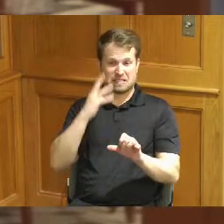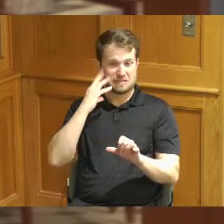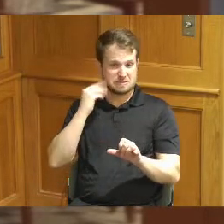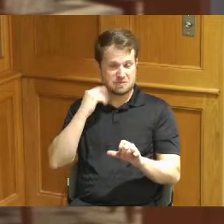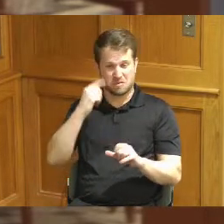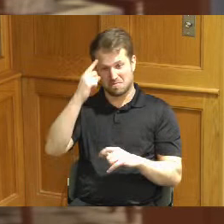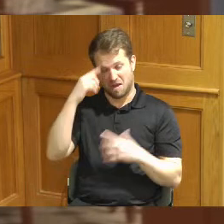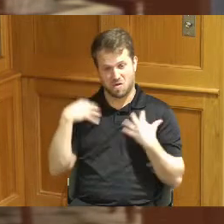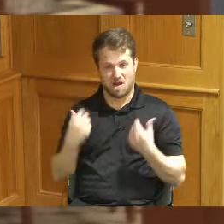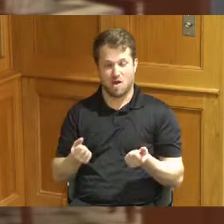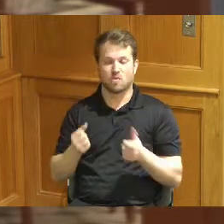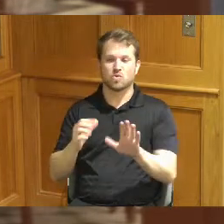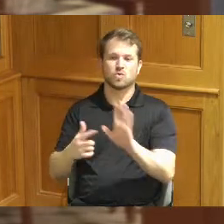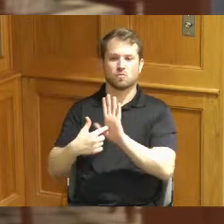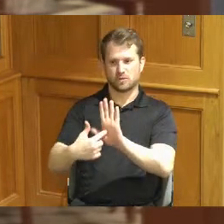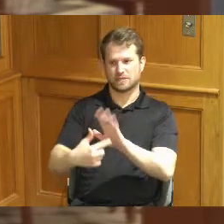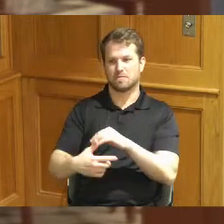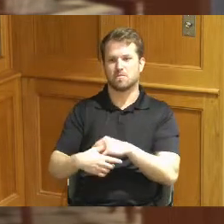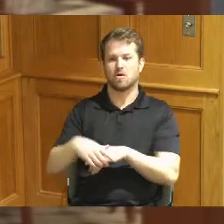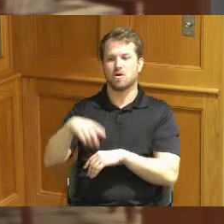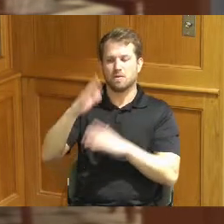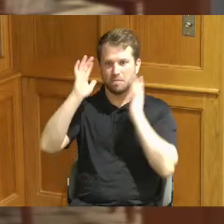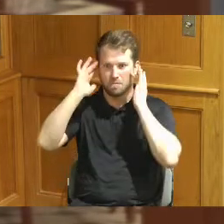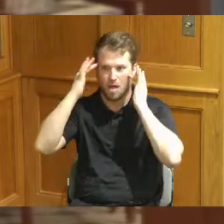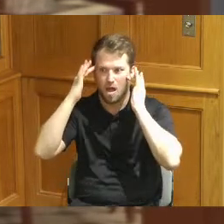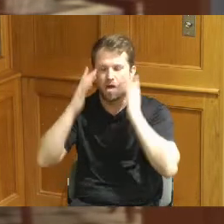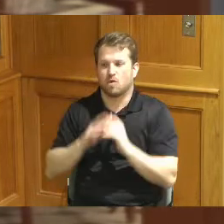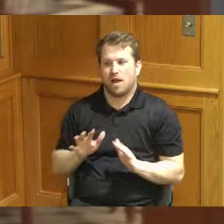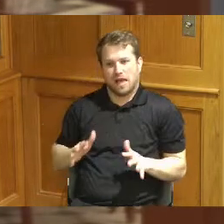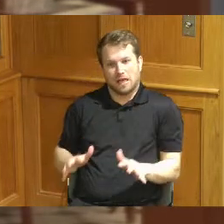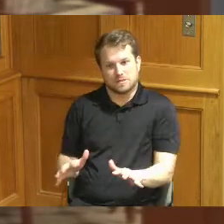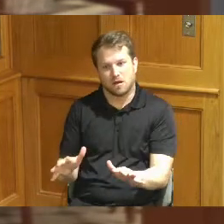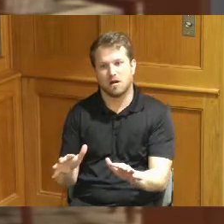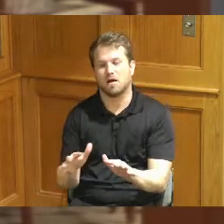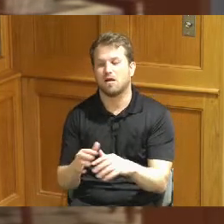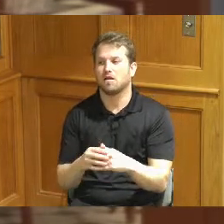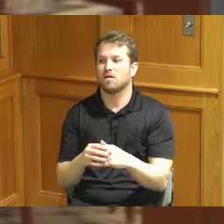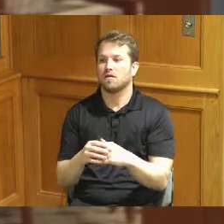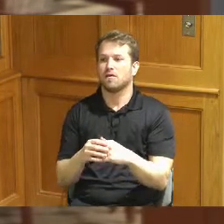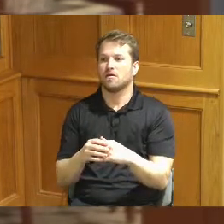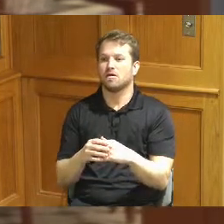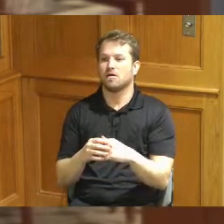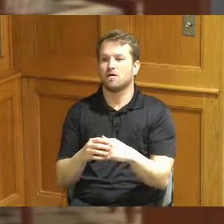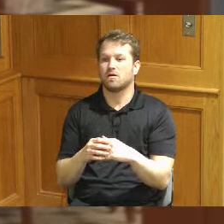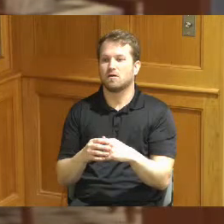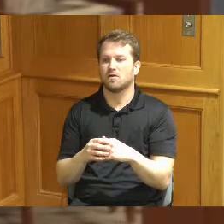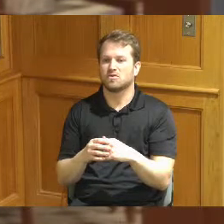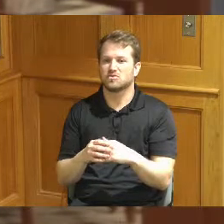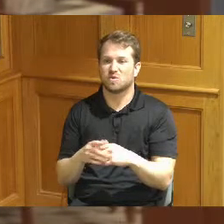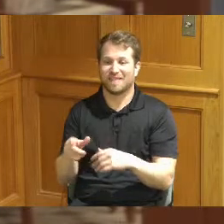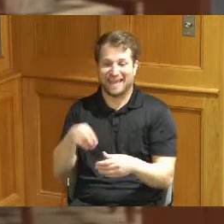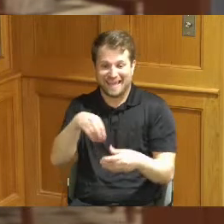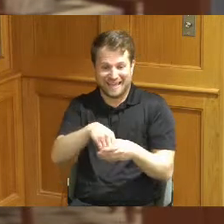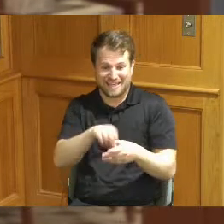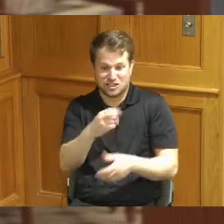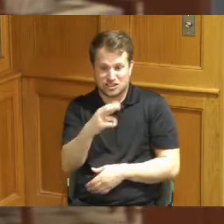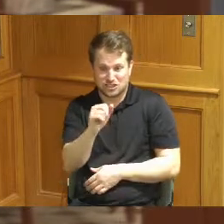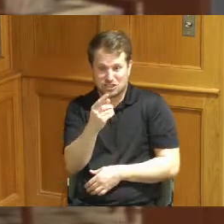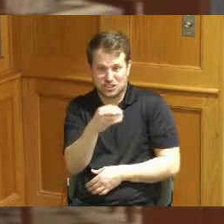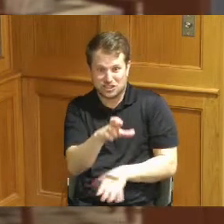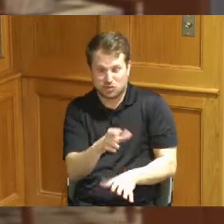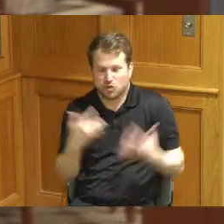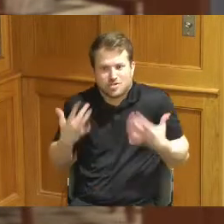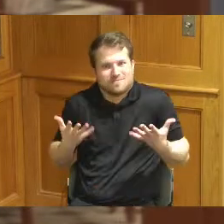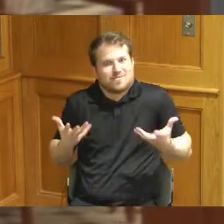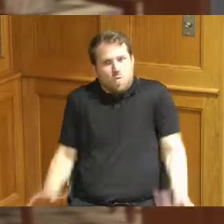would be paranoia anxiety so they don't want to be in a shelter neither would If I was feeling